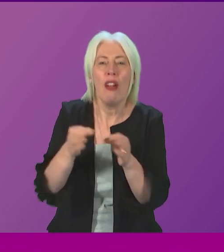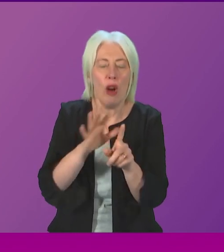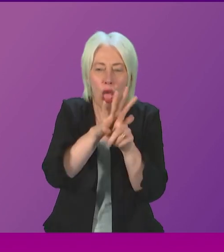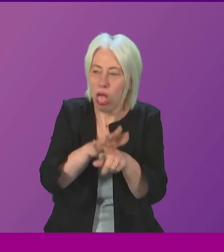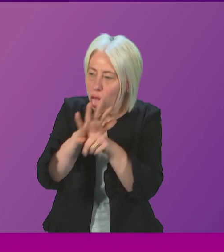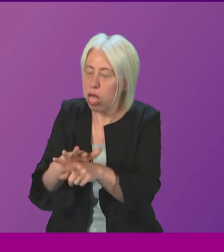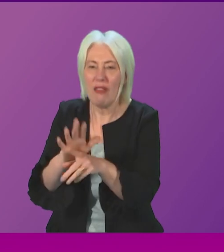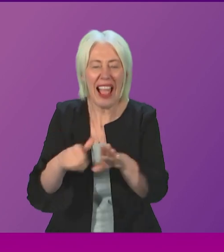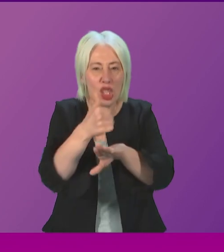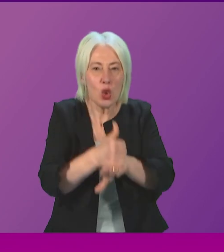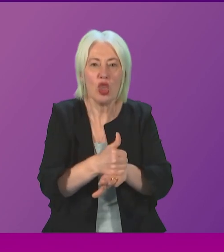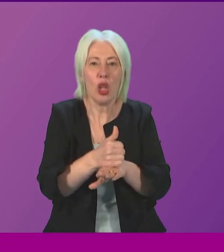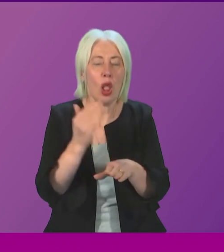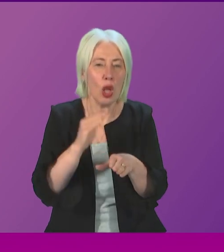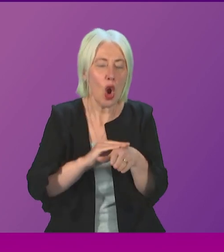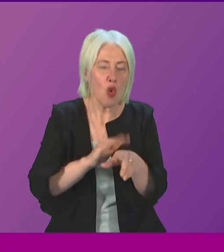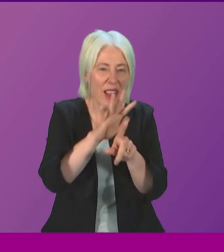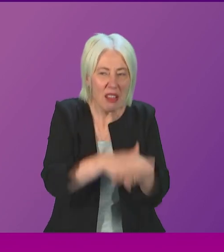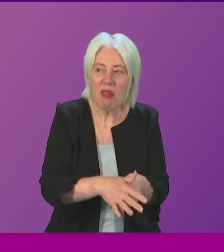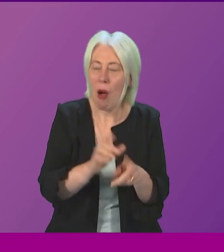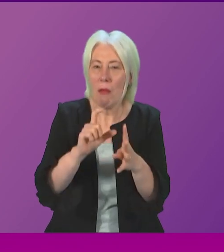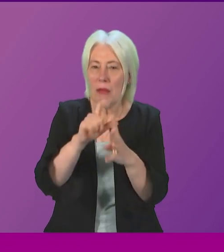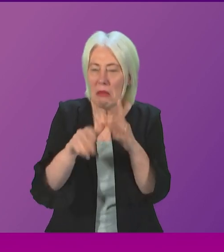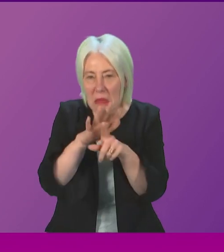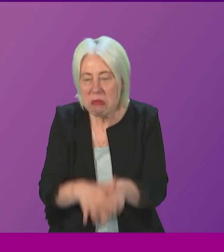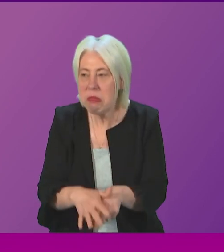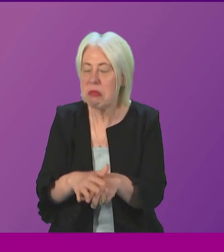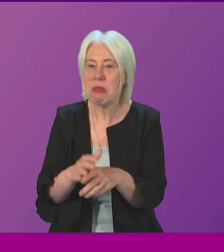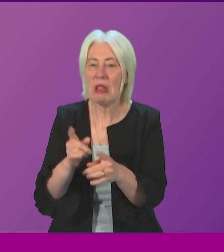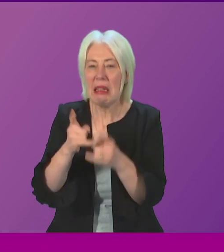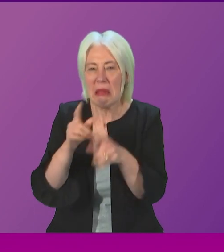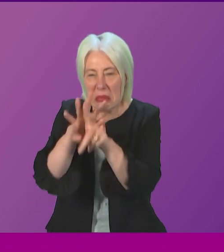or institutional discrimination wherever it exists.